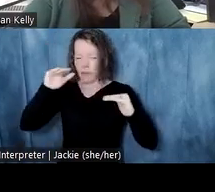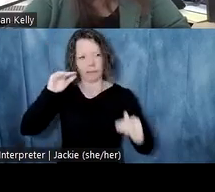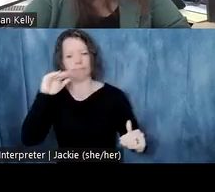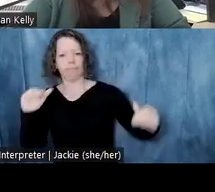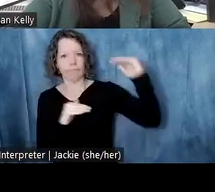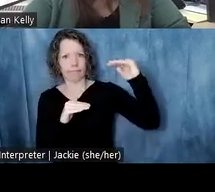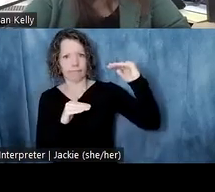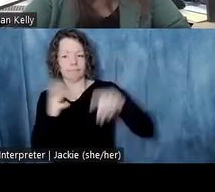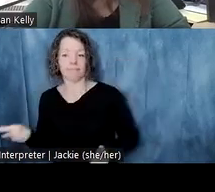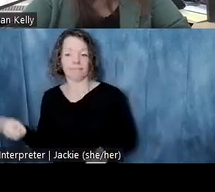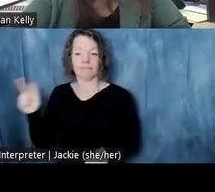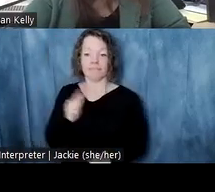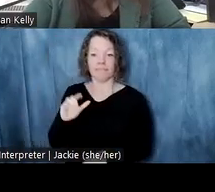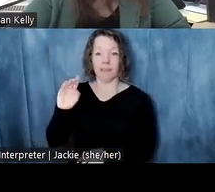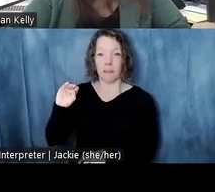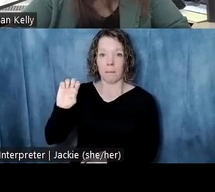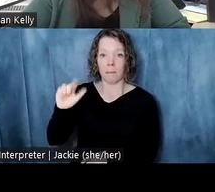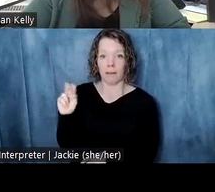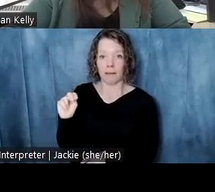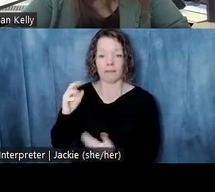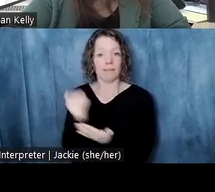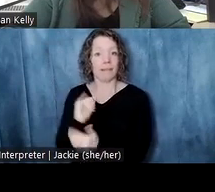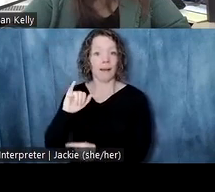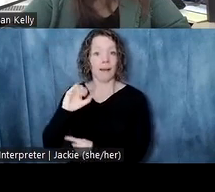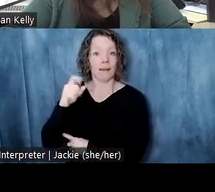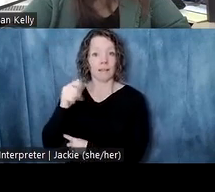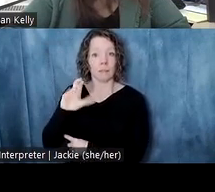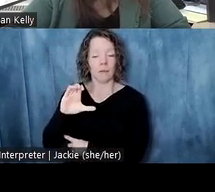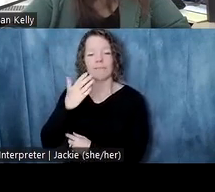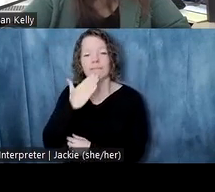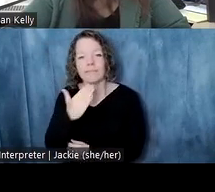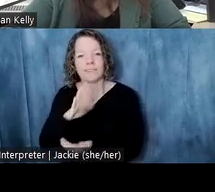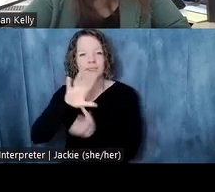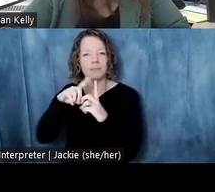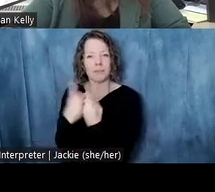I want to thank our Department of Psychiatry for their unwavering support including our Chair,